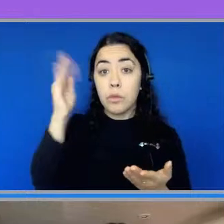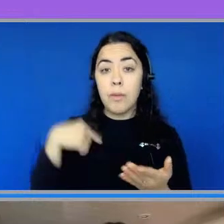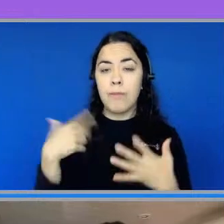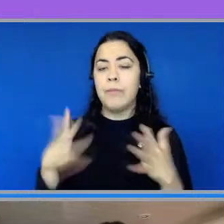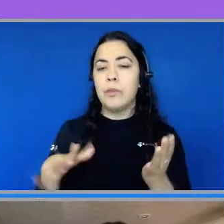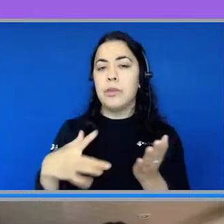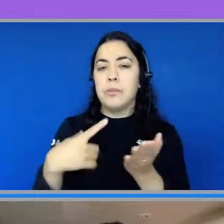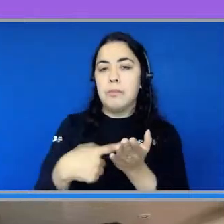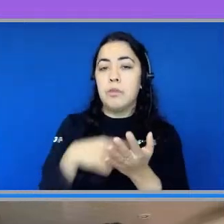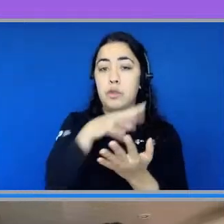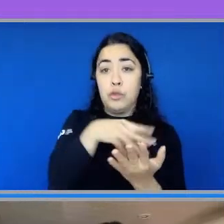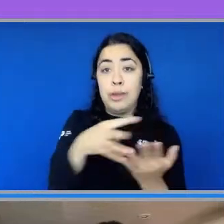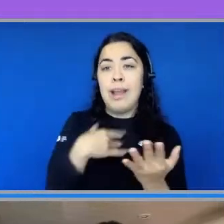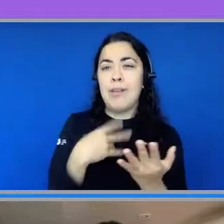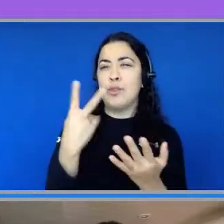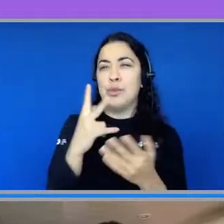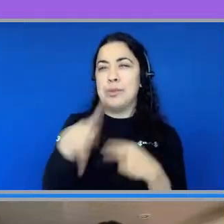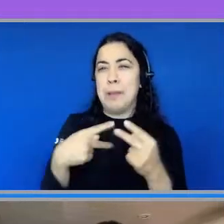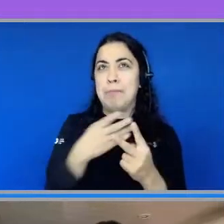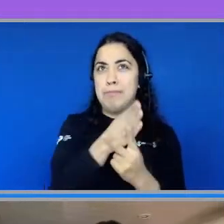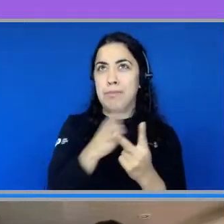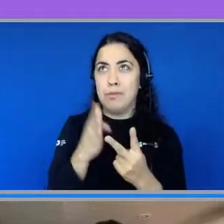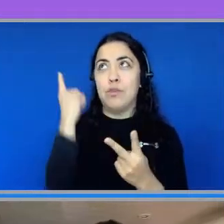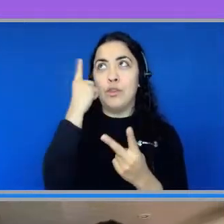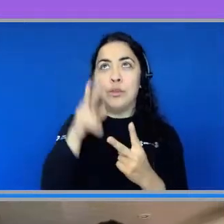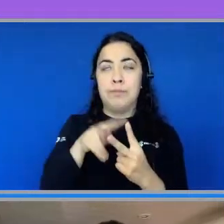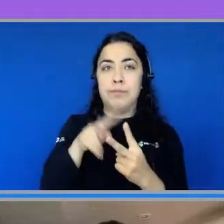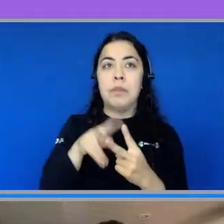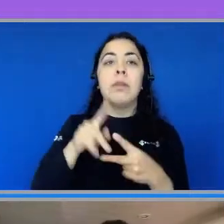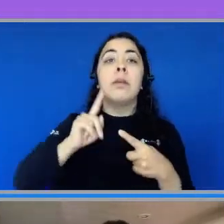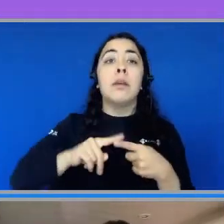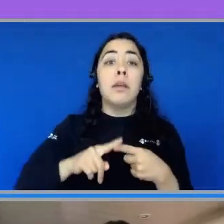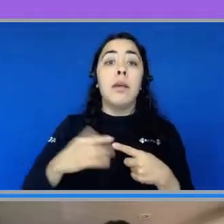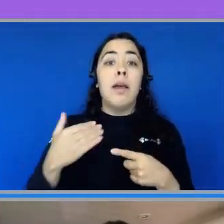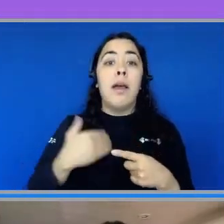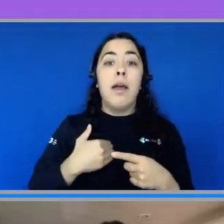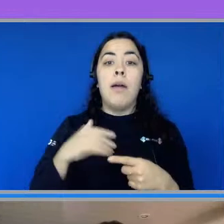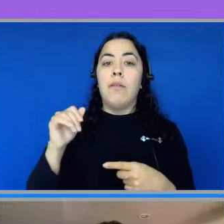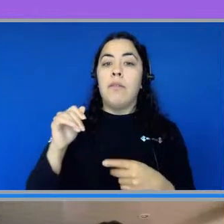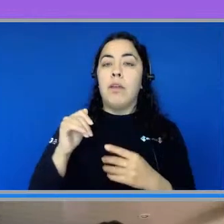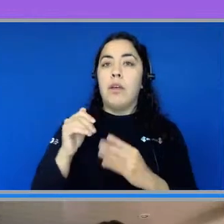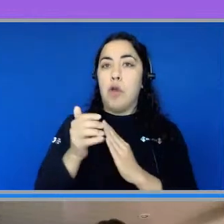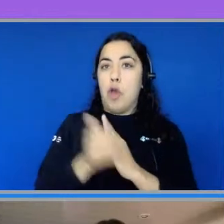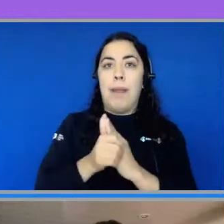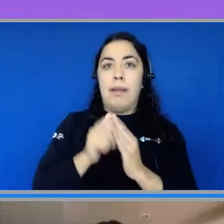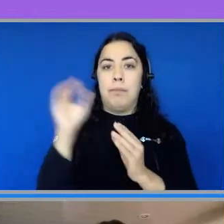this talk I mentioned how in grid we've got two kind of things going on. We've got the